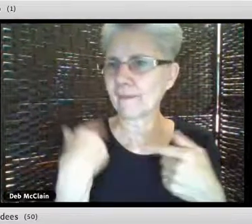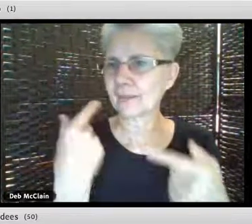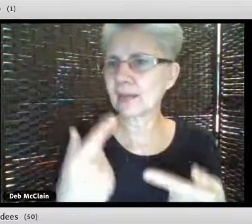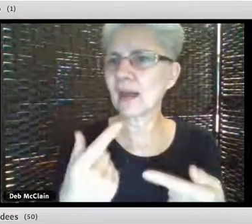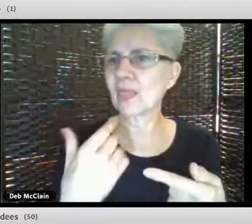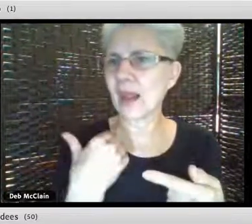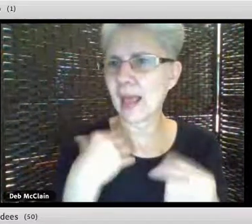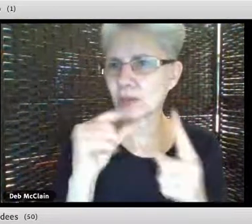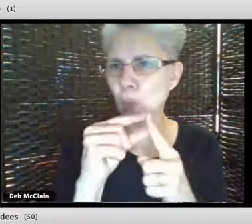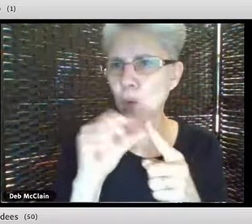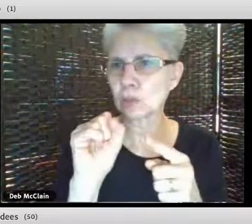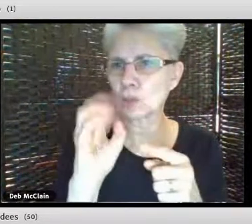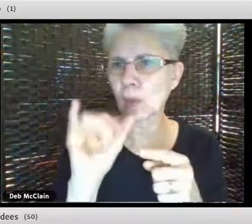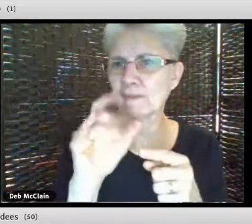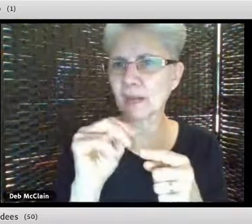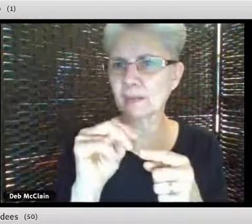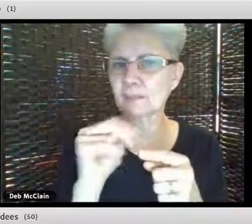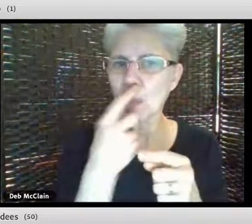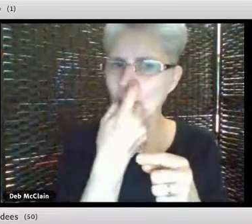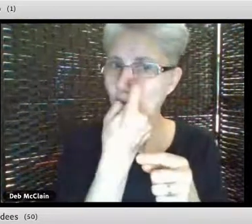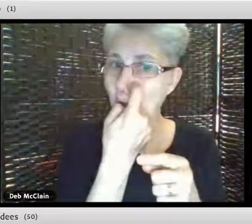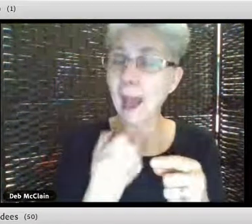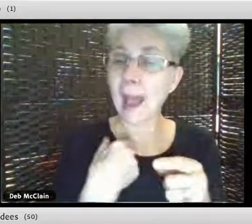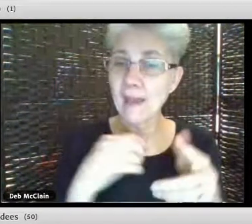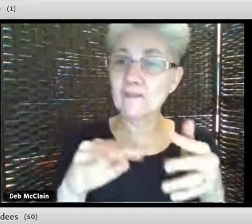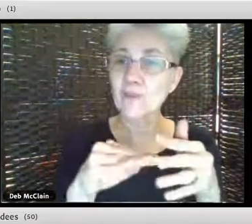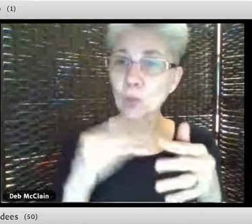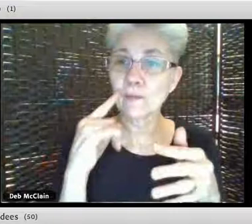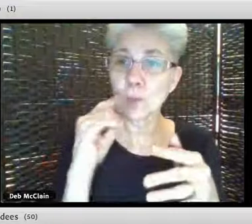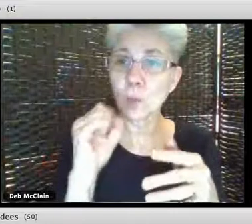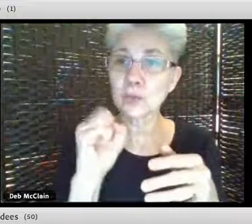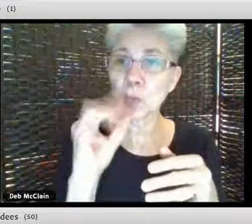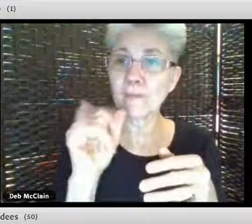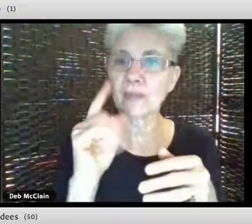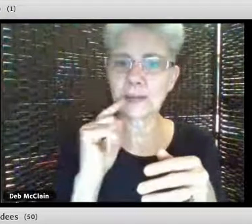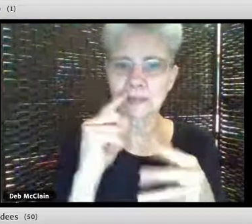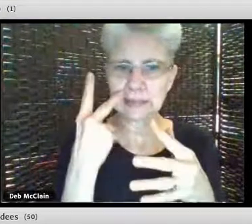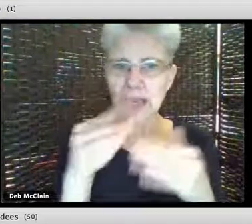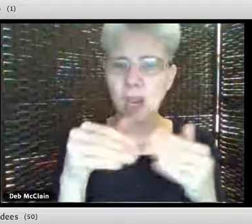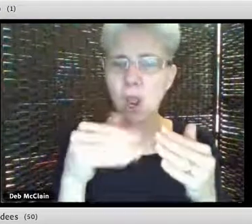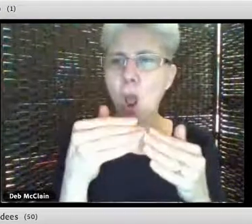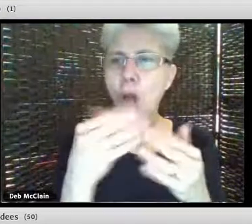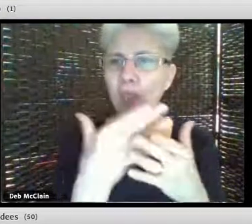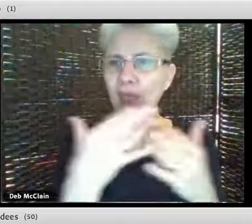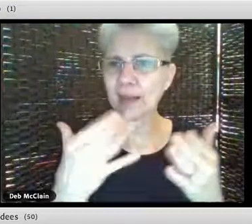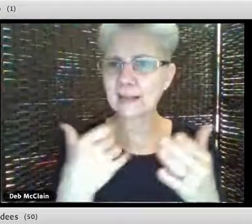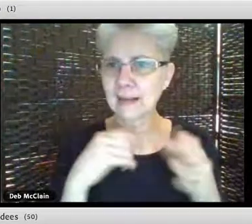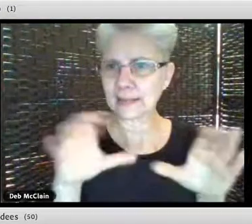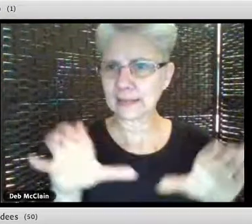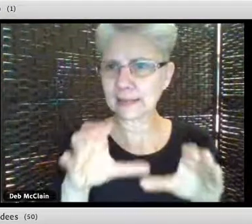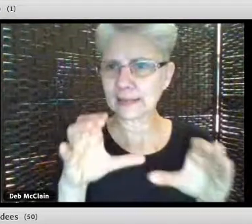SWFLN in it is -- So I've got a SWFLN folder here. You can see all the stuff that I did for SWFLN,